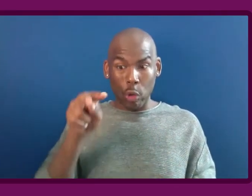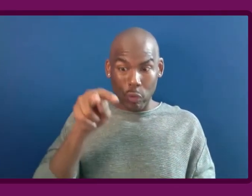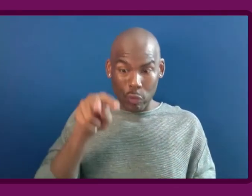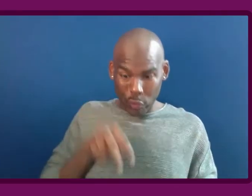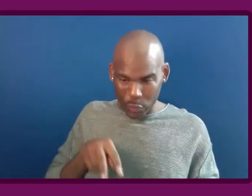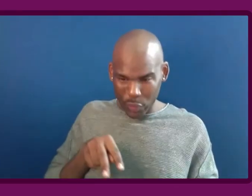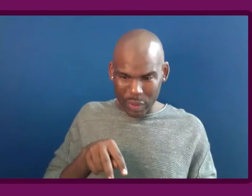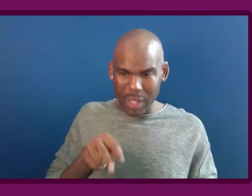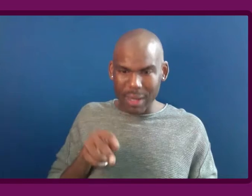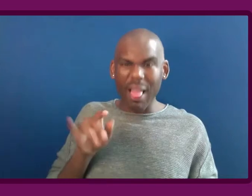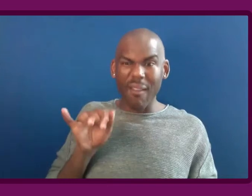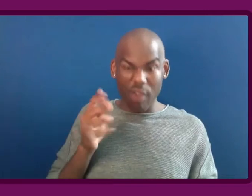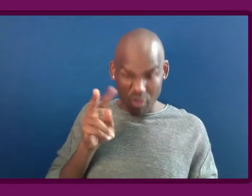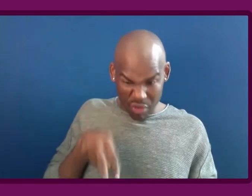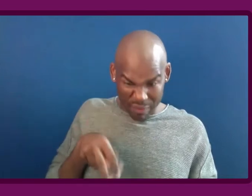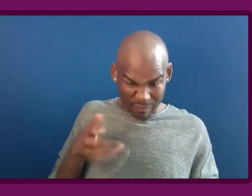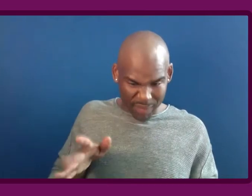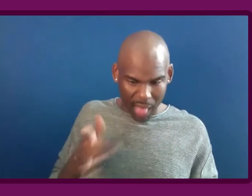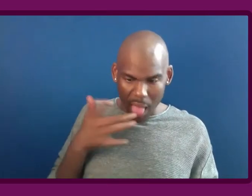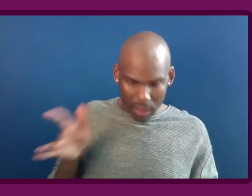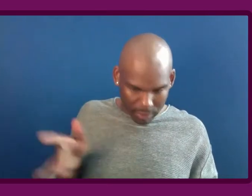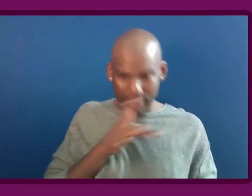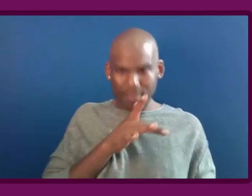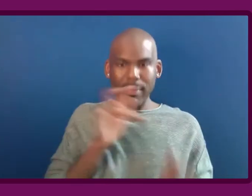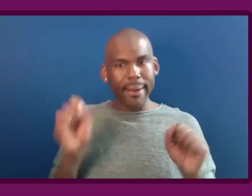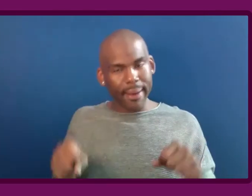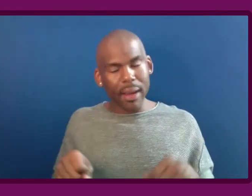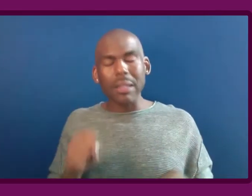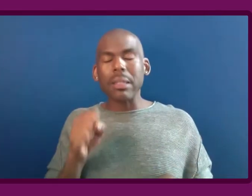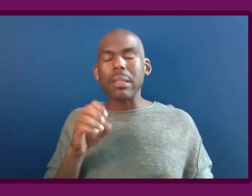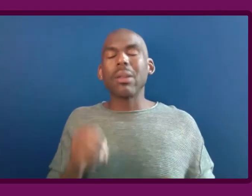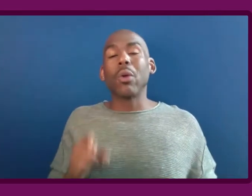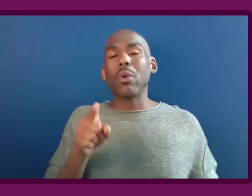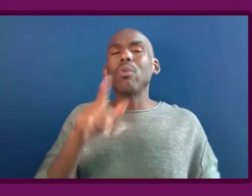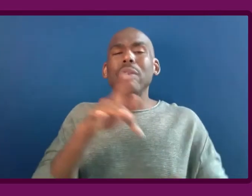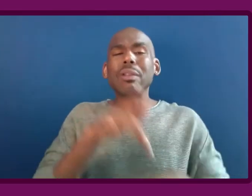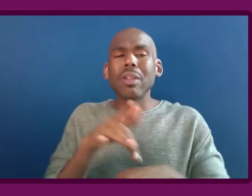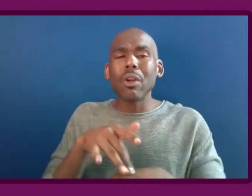Ashley Inkumsah: That's really important, absolutely. Yeah. You